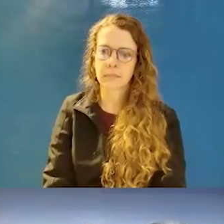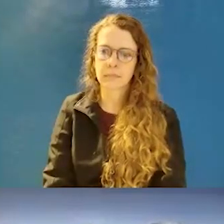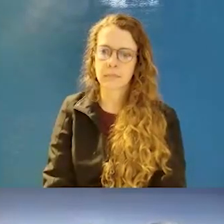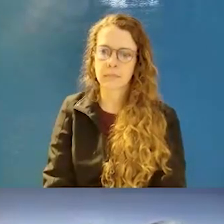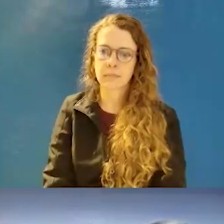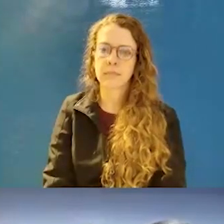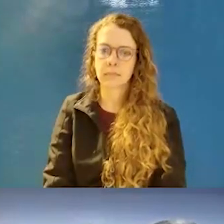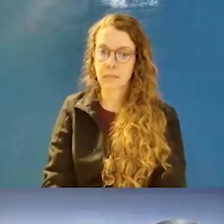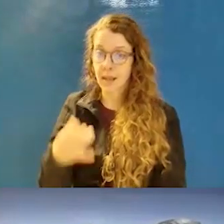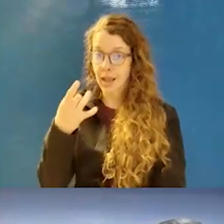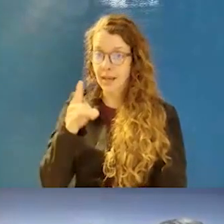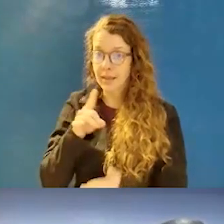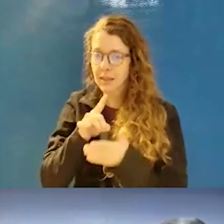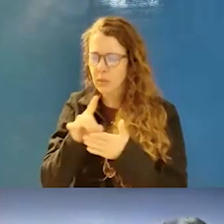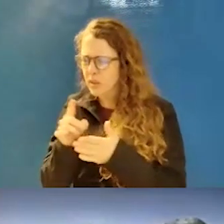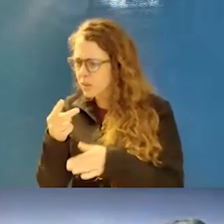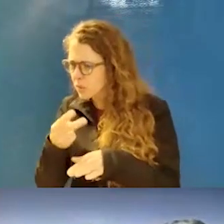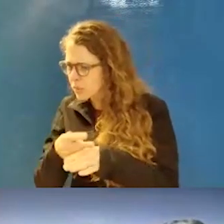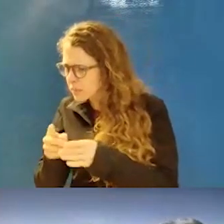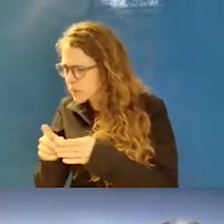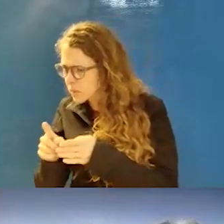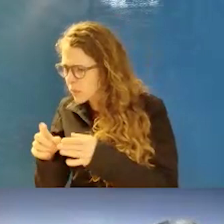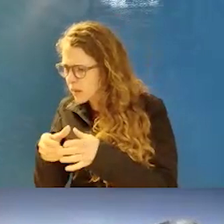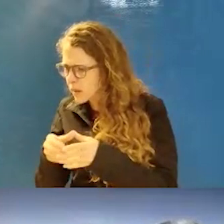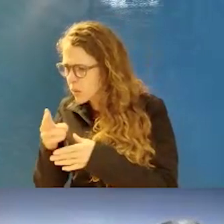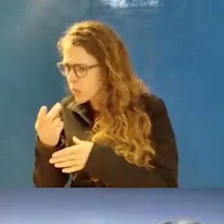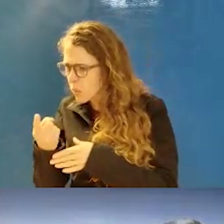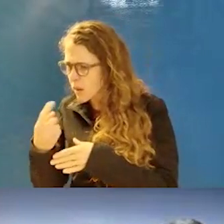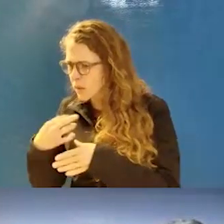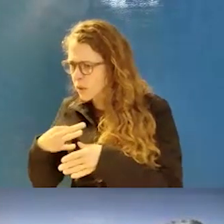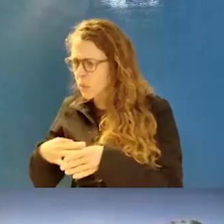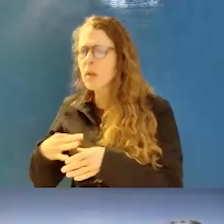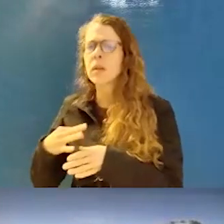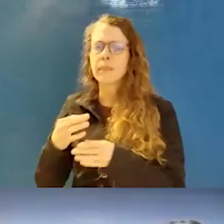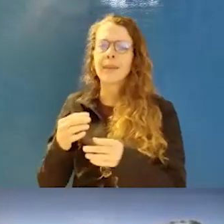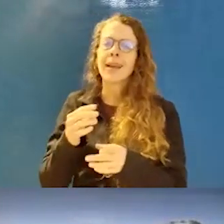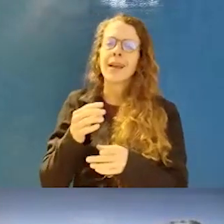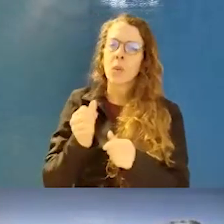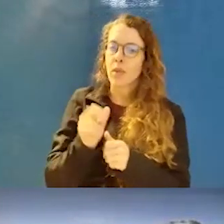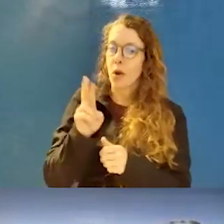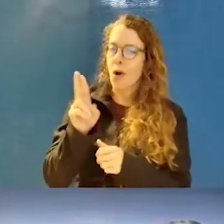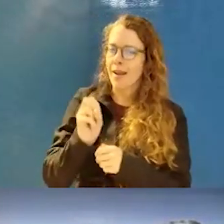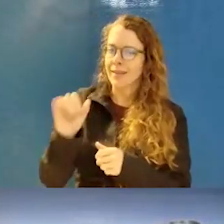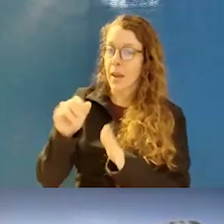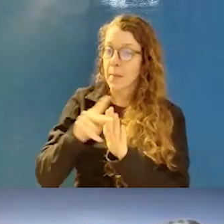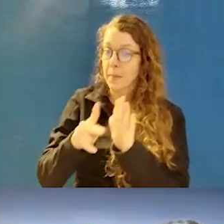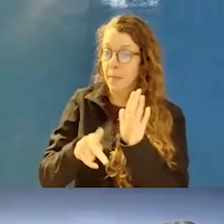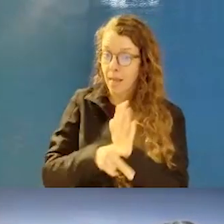18 week course, two times a week. One unit. Yeah. Yeah. So what the RSI policy basically says is